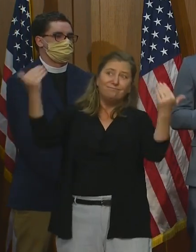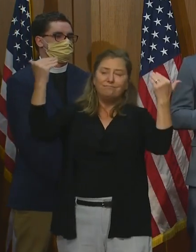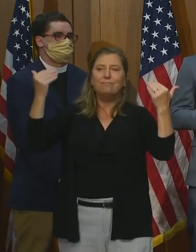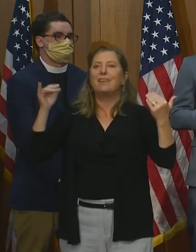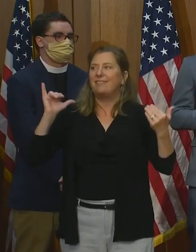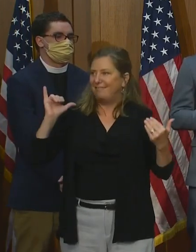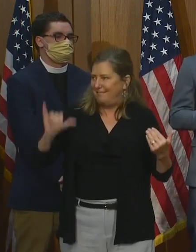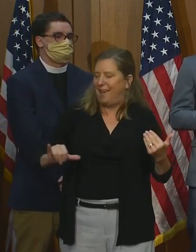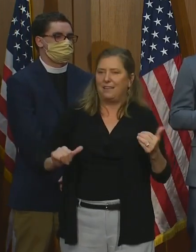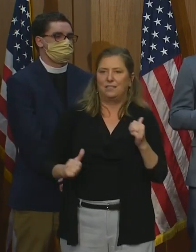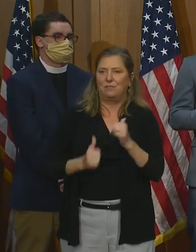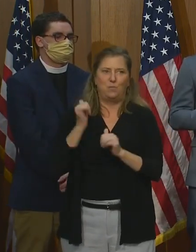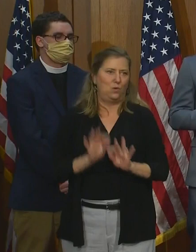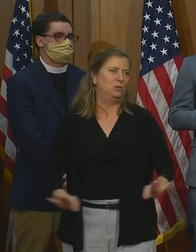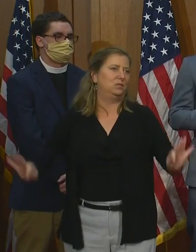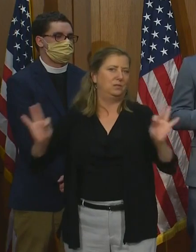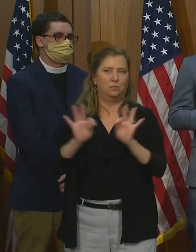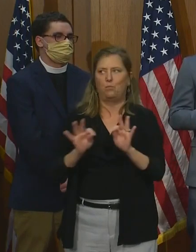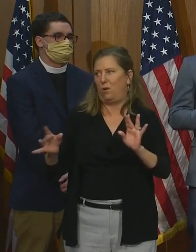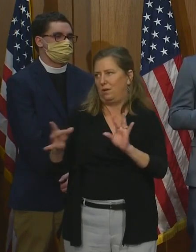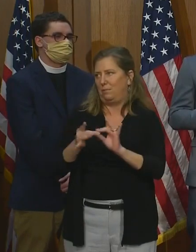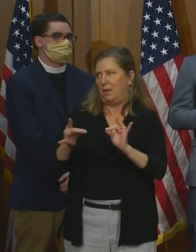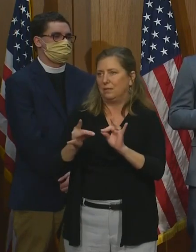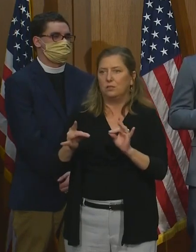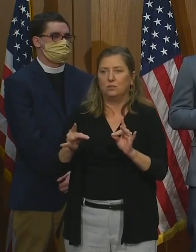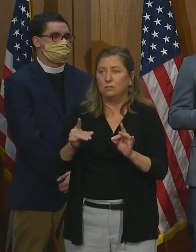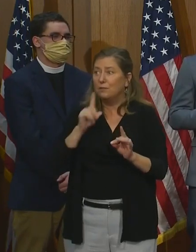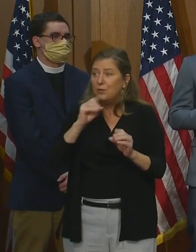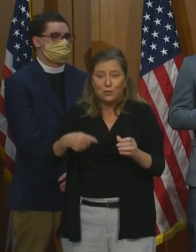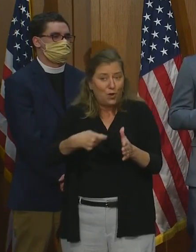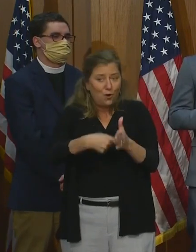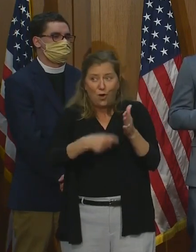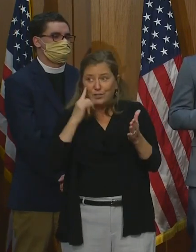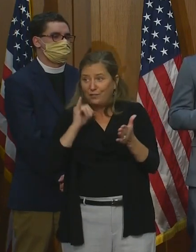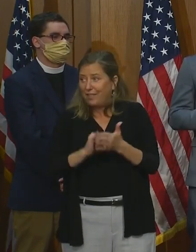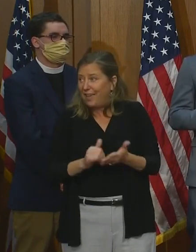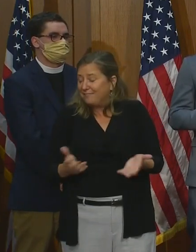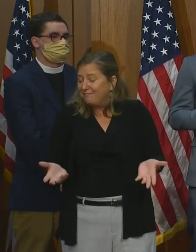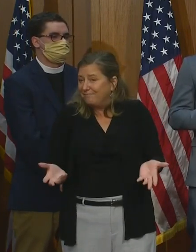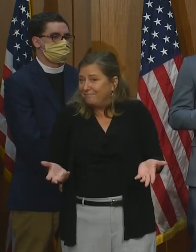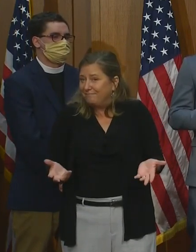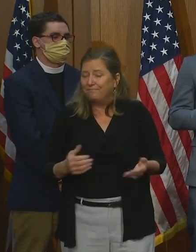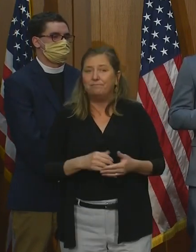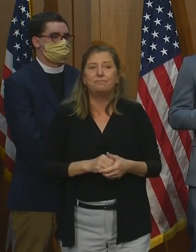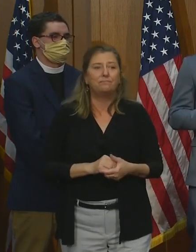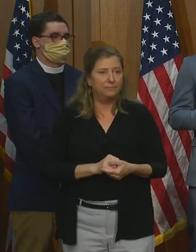DOORS ARE OPEN OUR OUR LIGHTS ARE ON THAT- THE MOST IMPORTANT